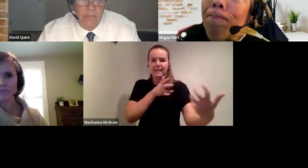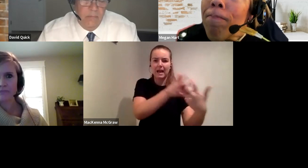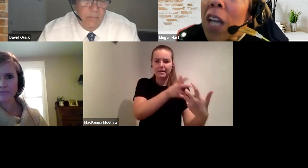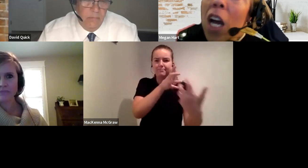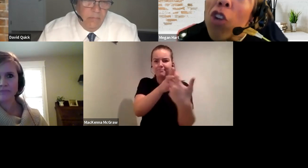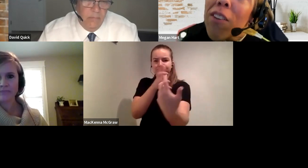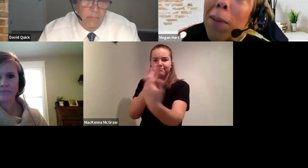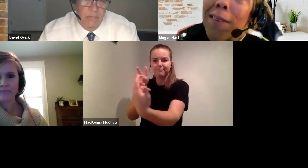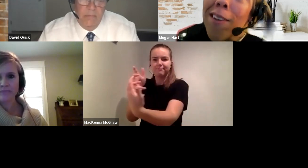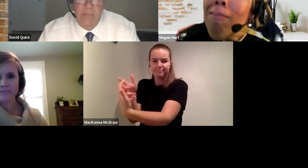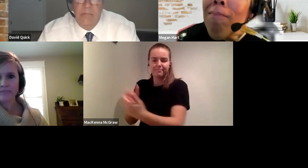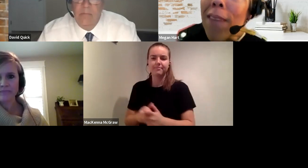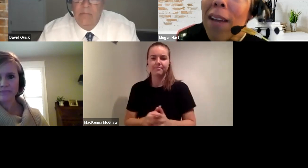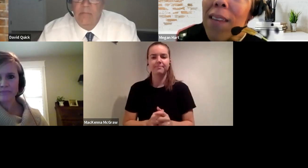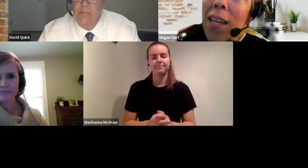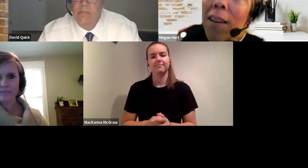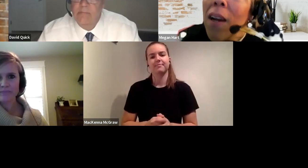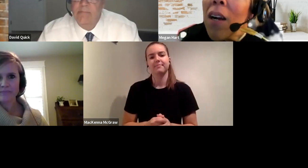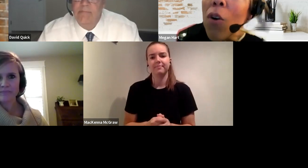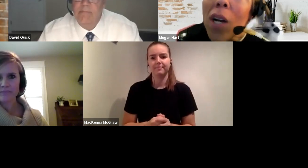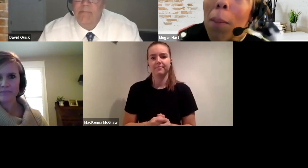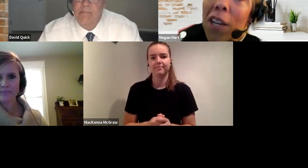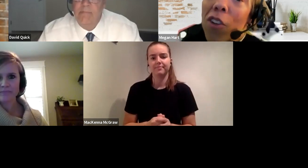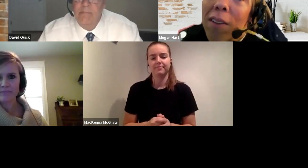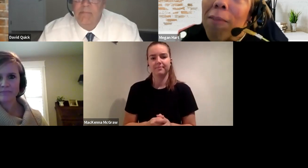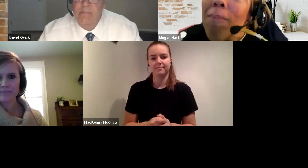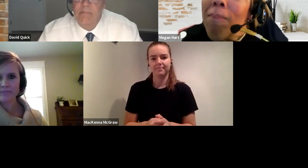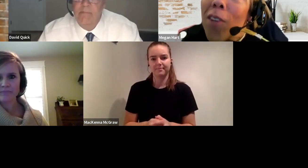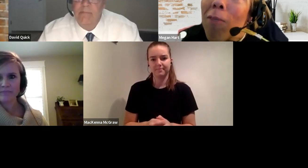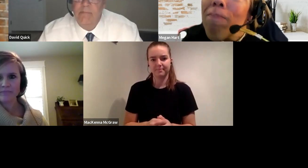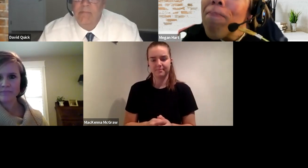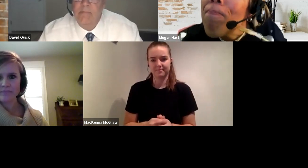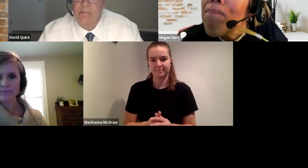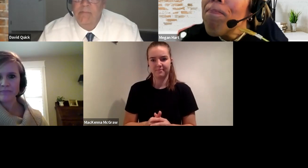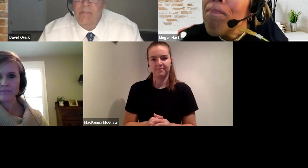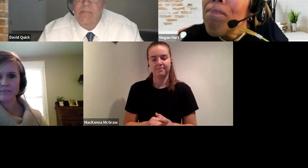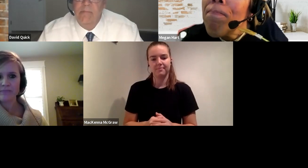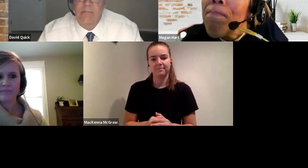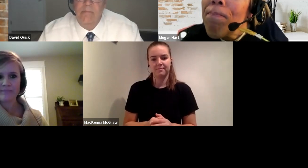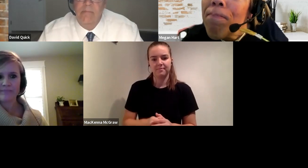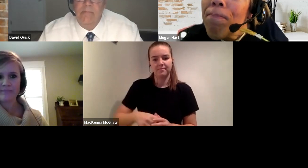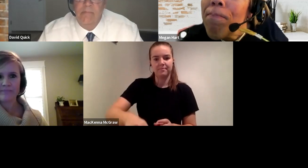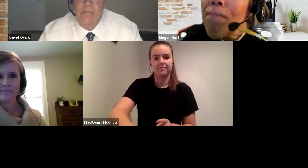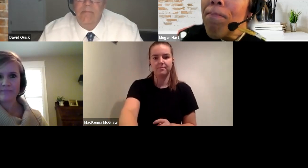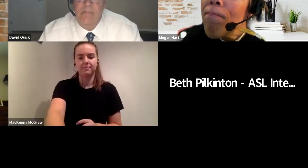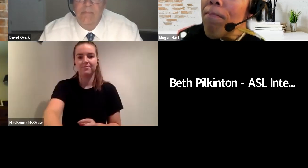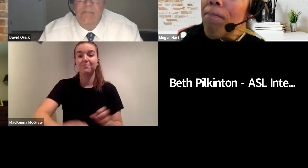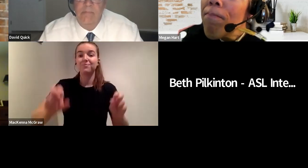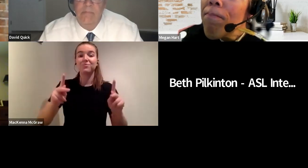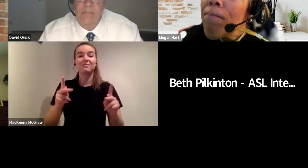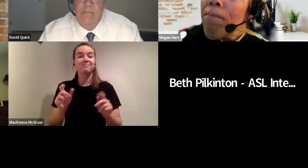to determine what specific needs they have.